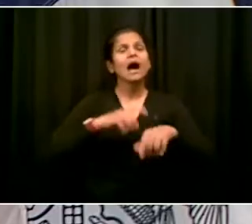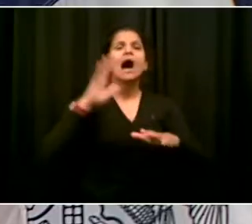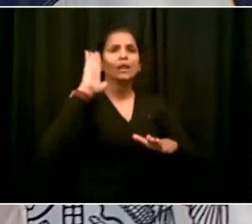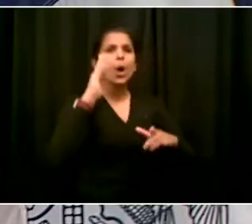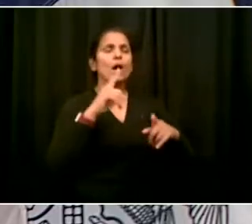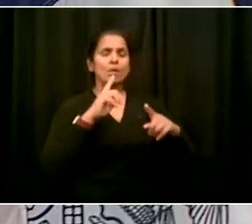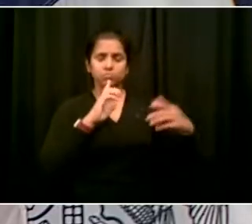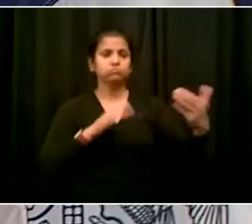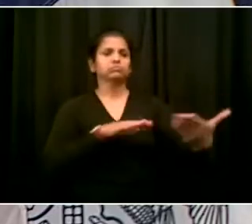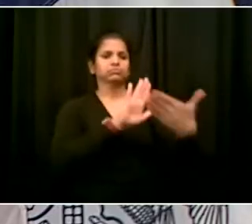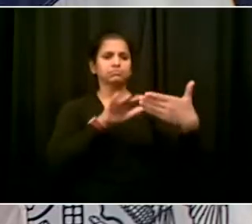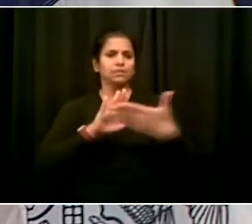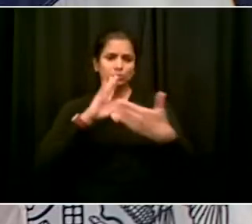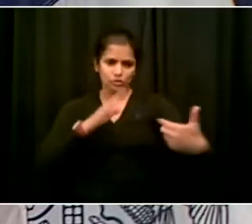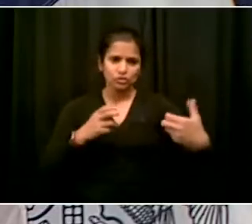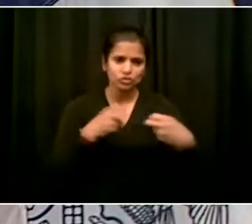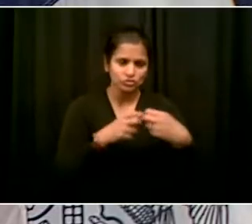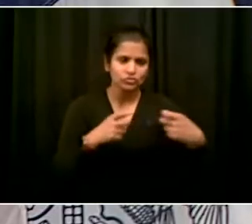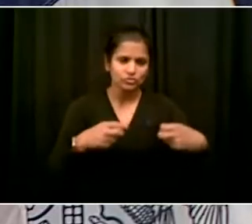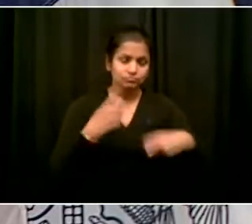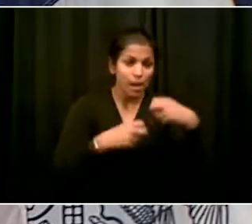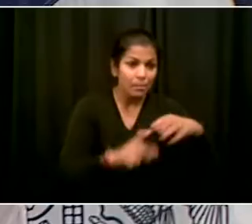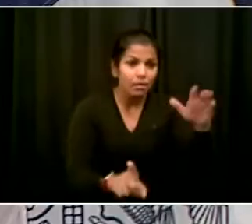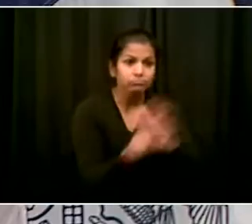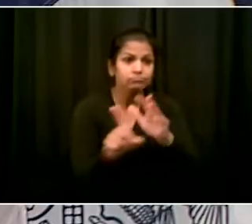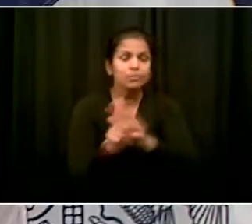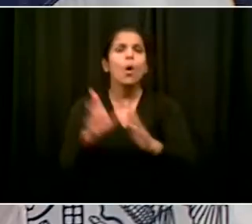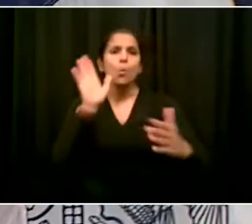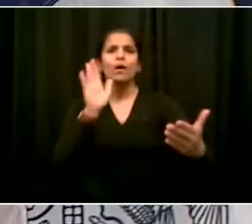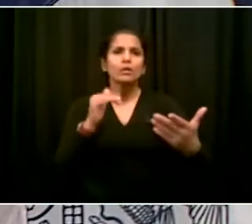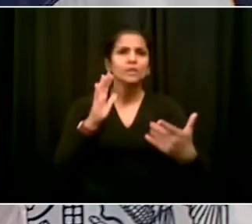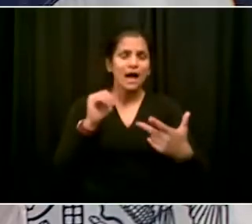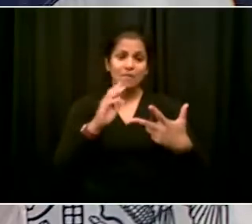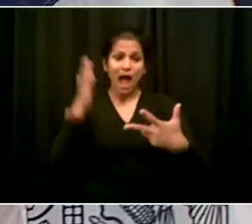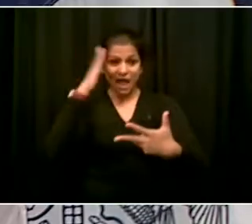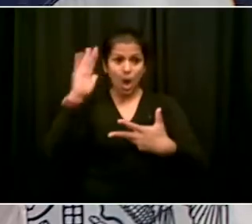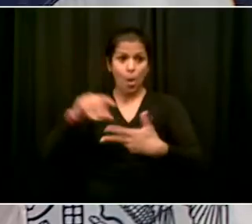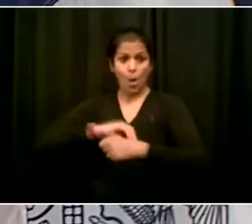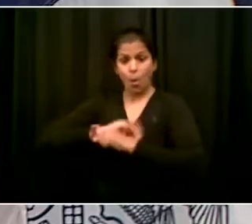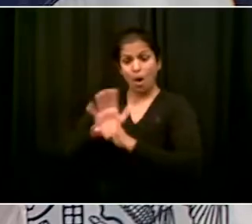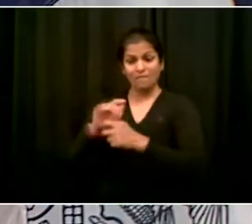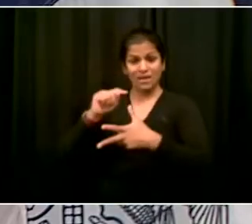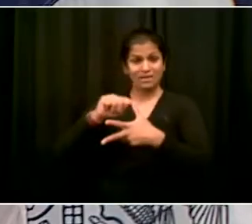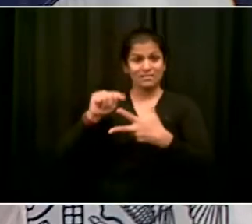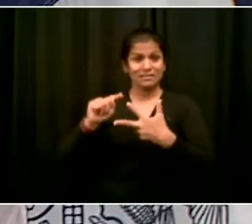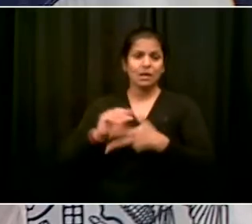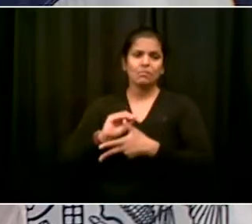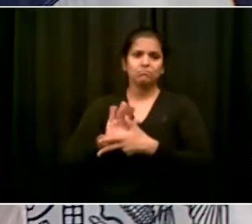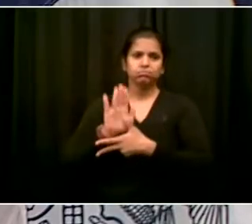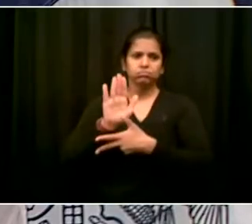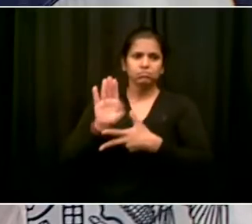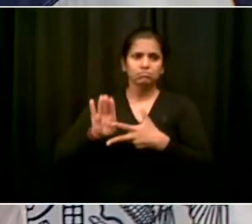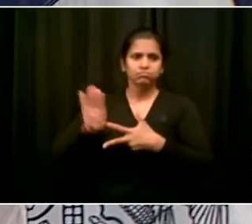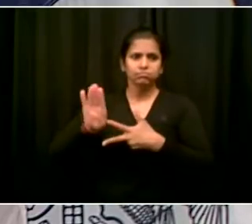WE ARE ALSO TALKING ABOUT A GATHERING STORM, CHALLENGE WE ARE FACING WITH THE RISING NUMBER OF